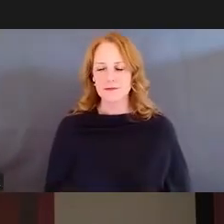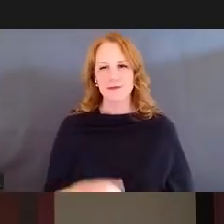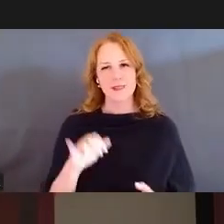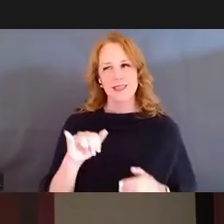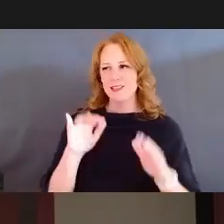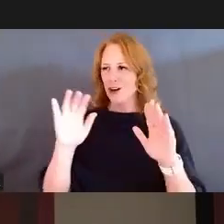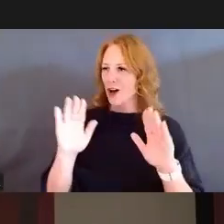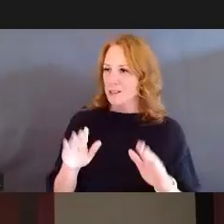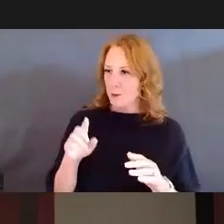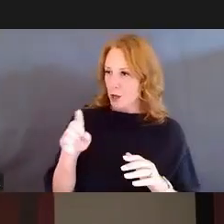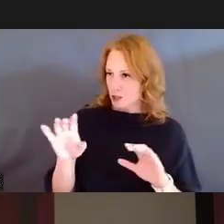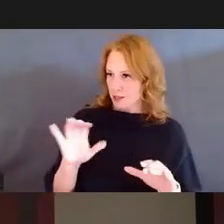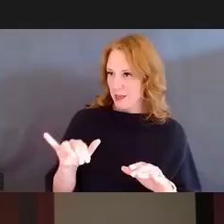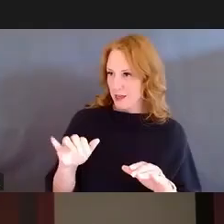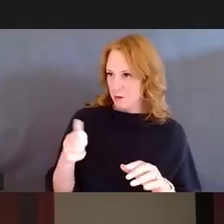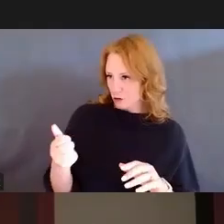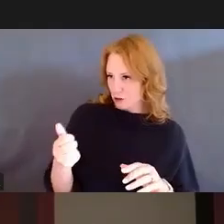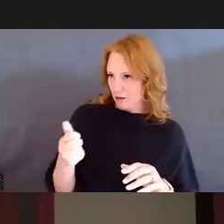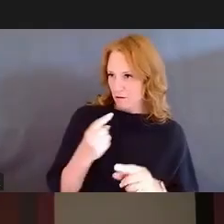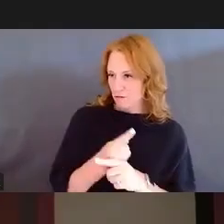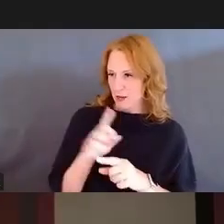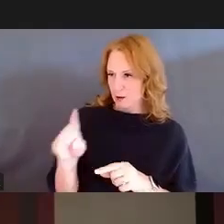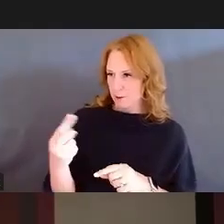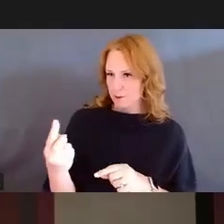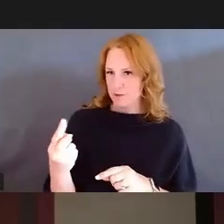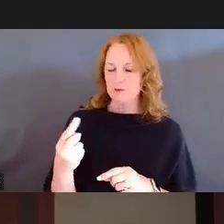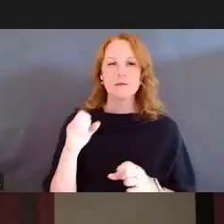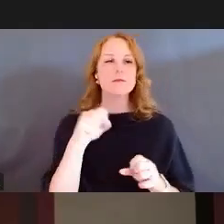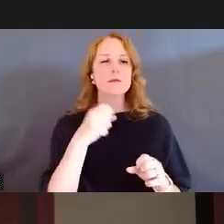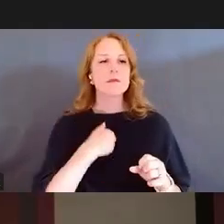And you you did that a lot by yourself, correct? Yeah. And I can teach other people how to do